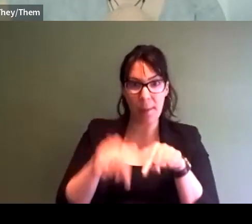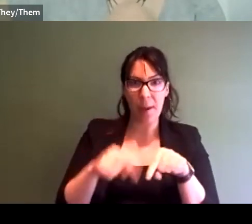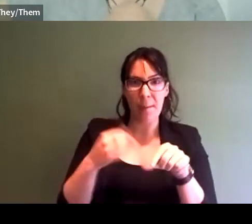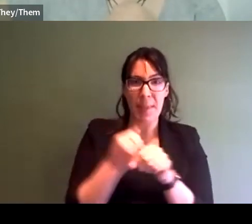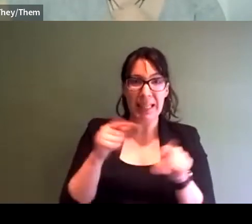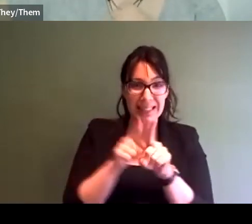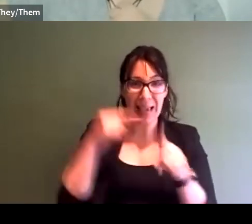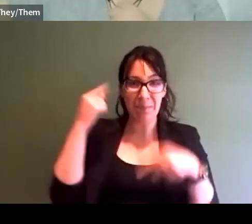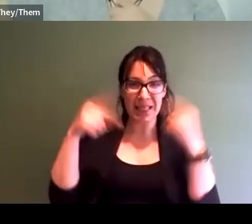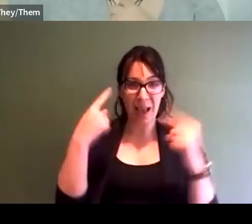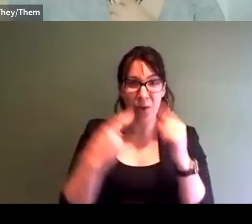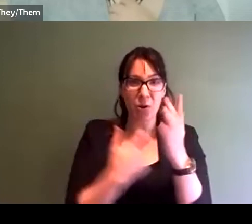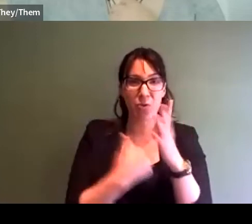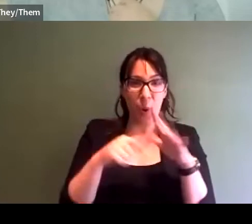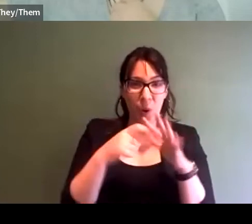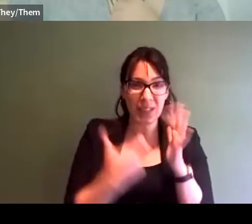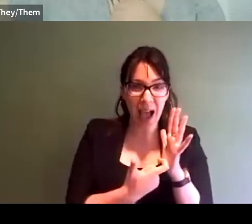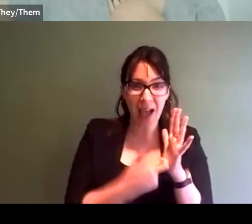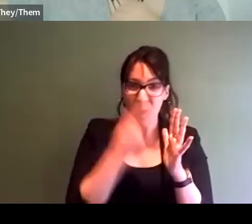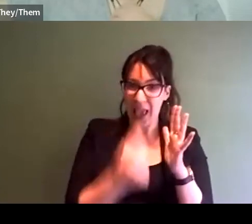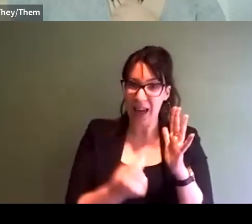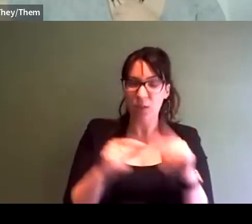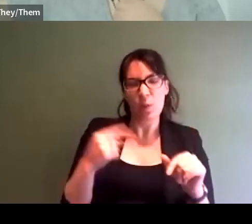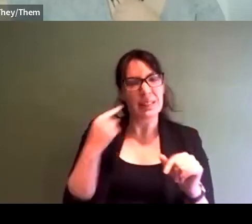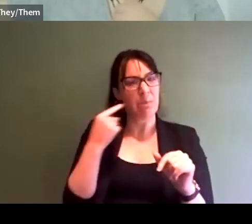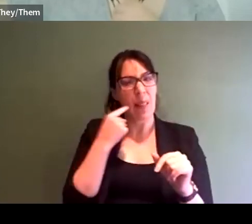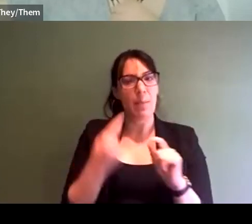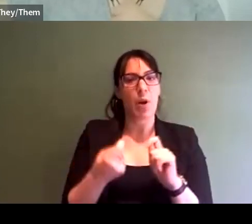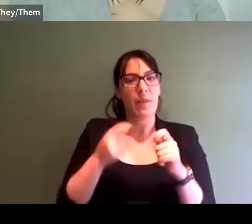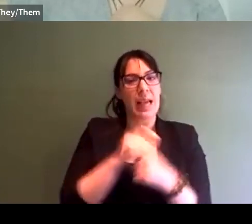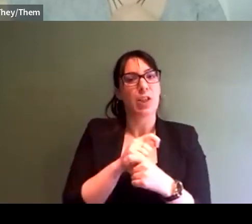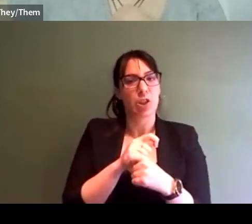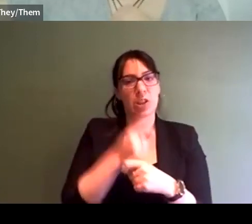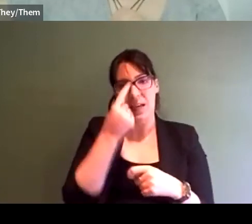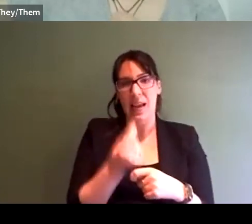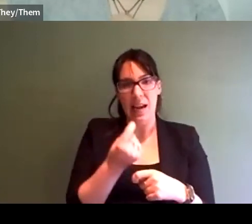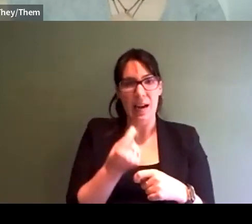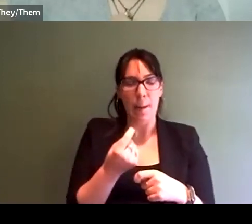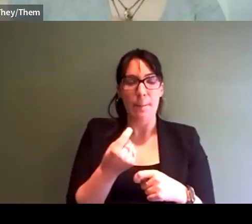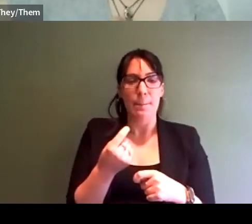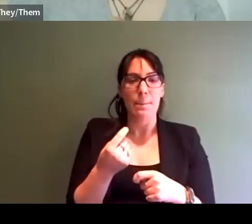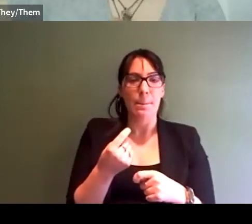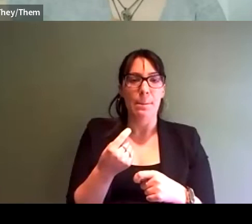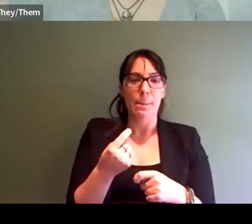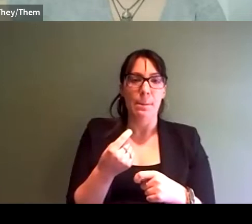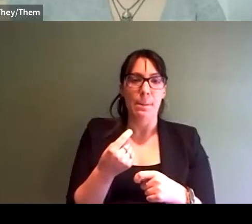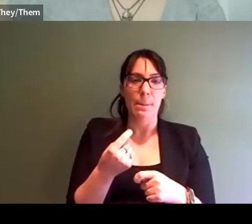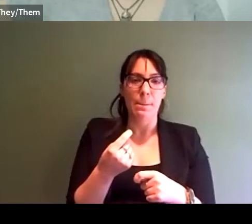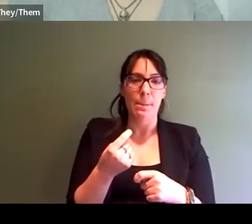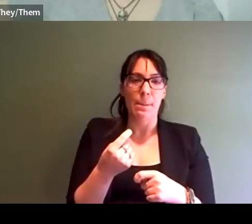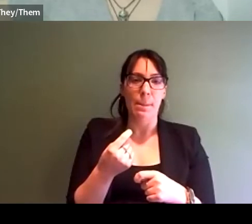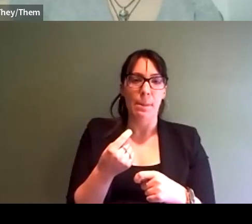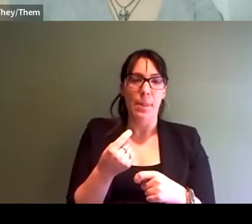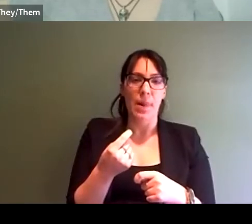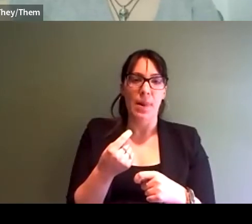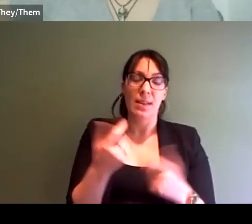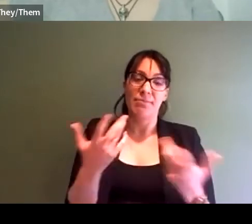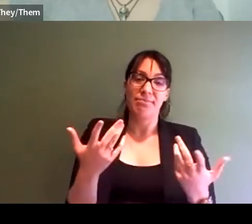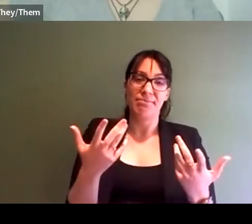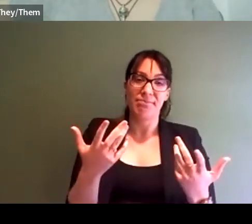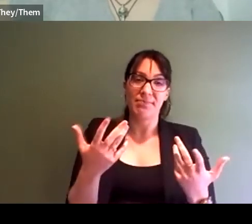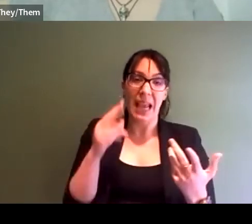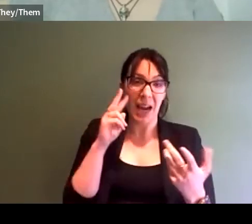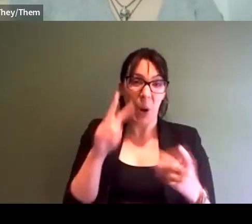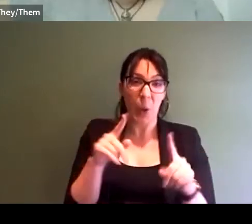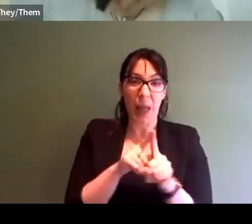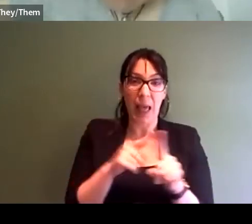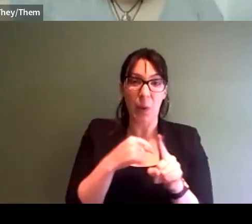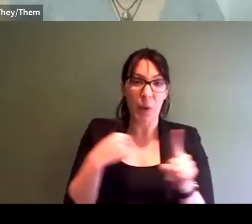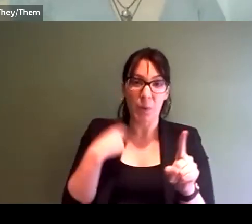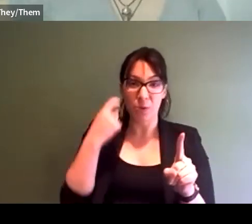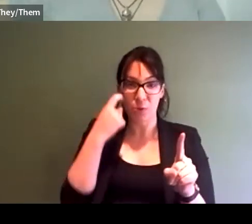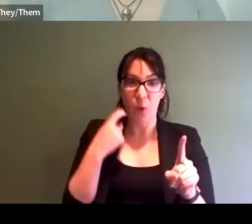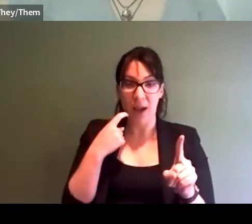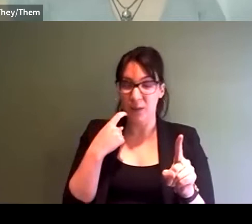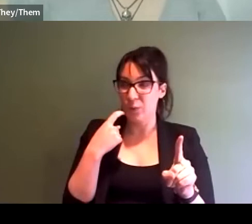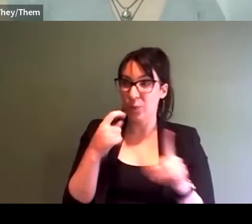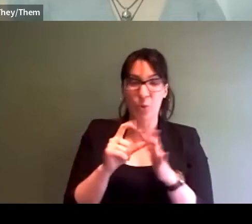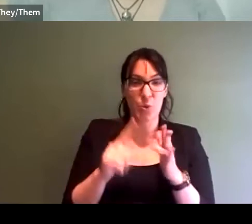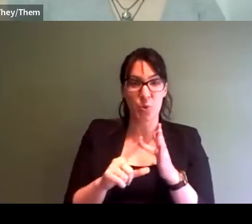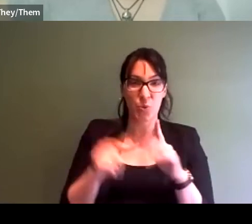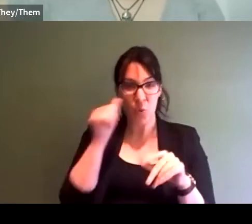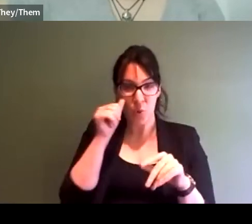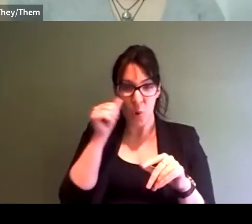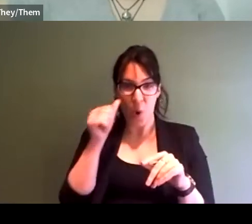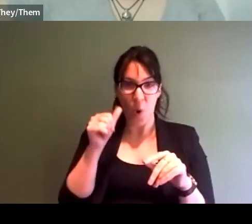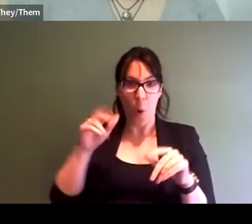So, a fairly simple modification and adjustment but yes, I think we were attempting rocket science. It would appear to try and get that adjustment.